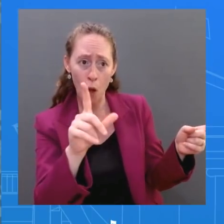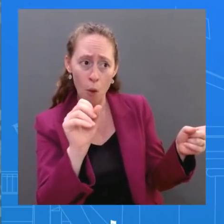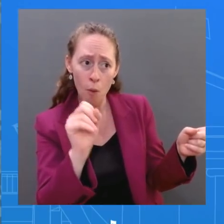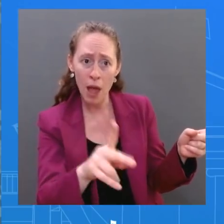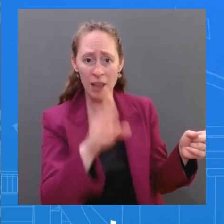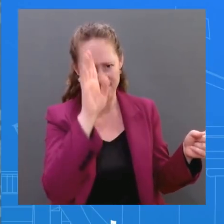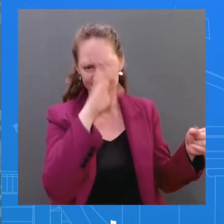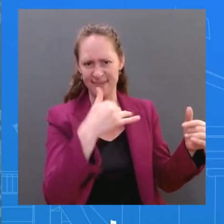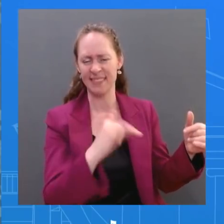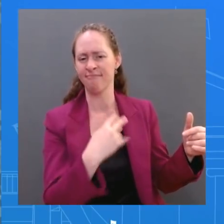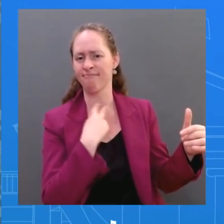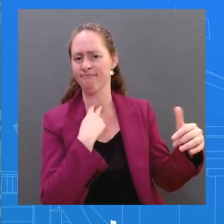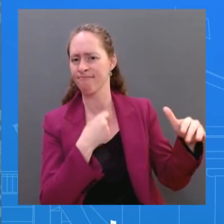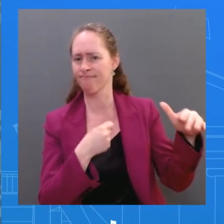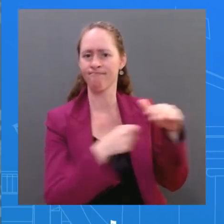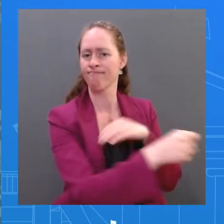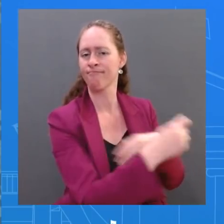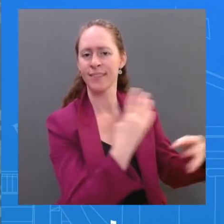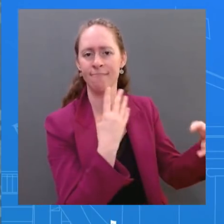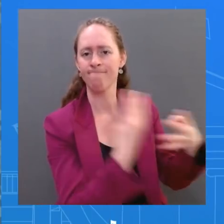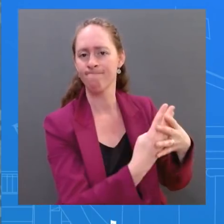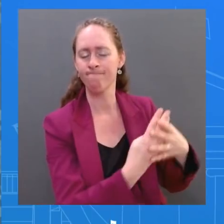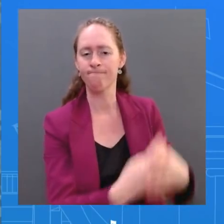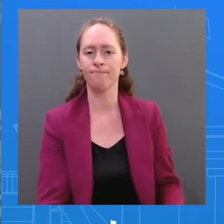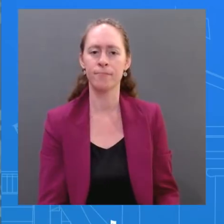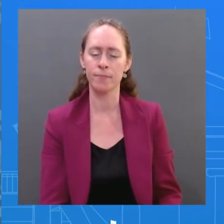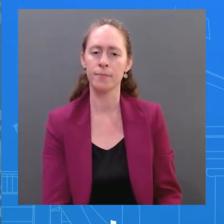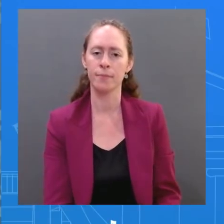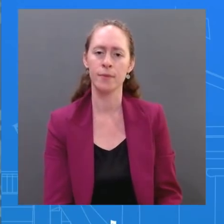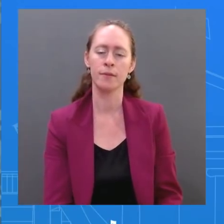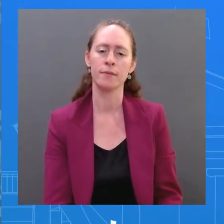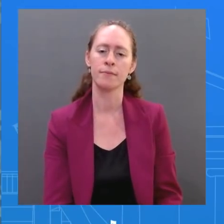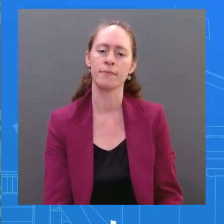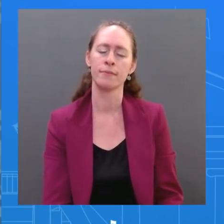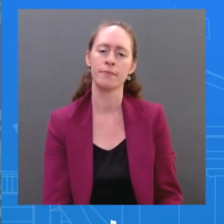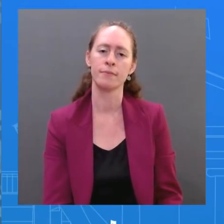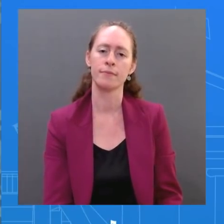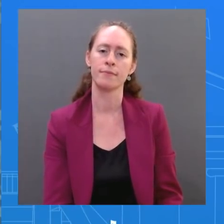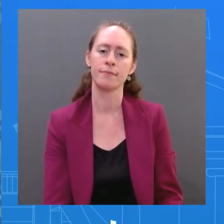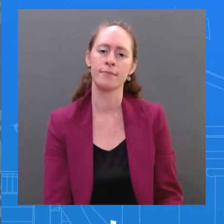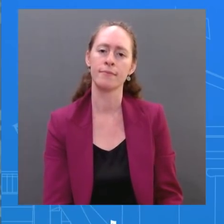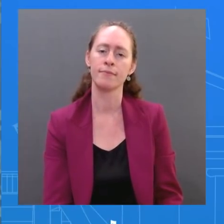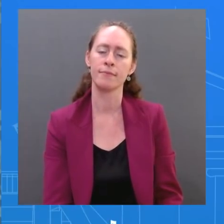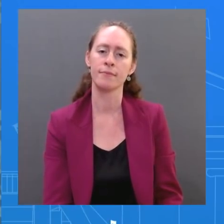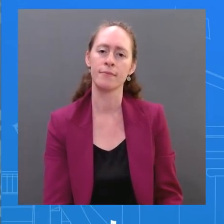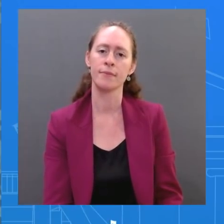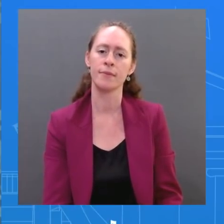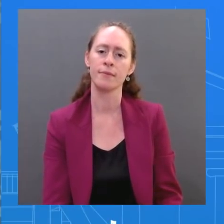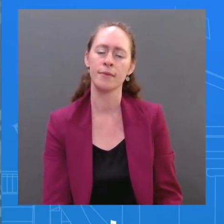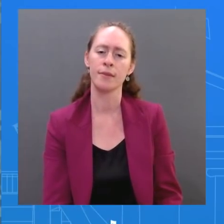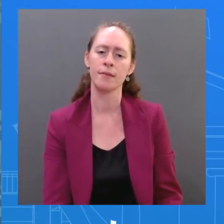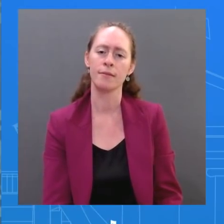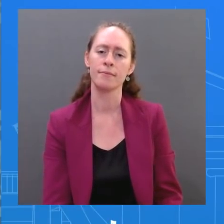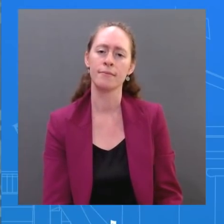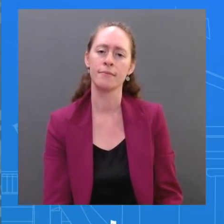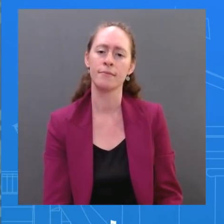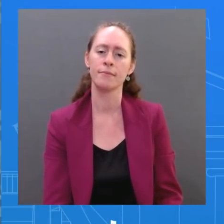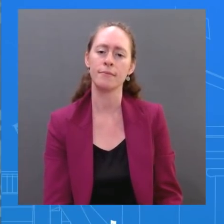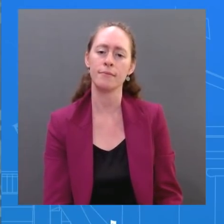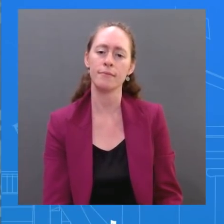have regular phone calls with Paul Whelan. Consular officials last visited him on June 17th, so just a few weeks ago,